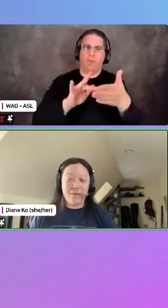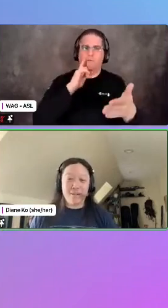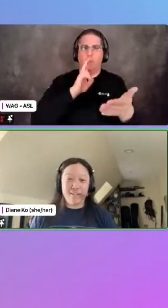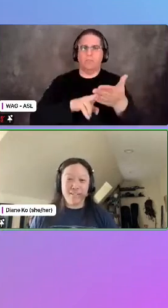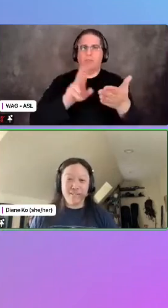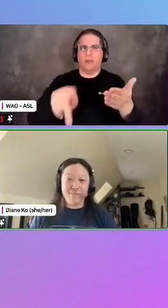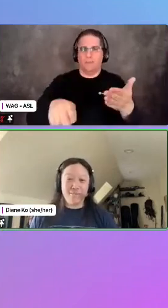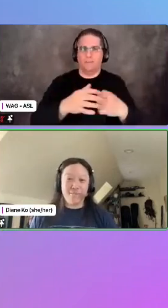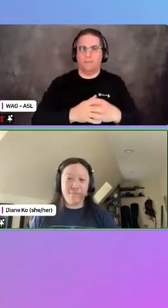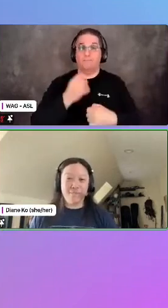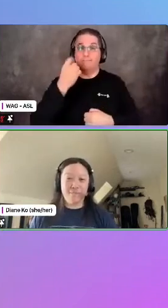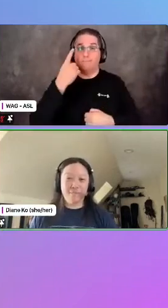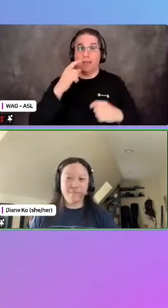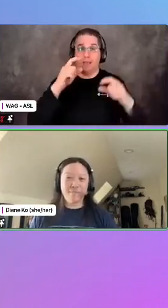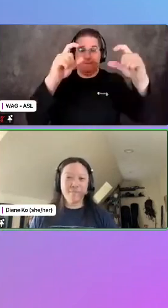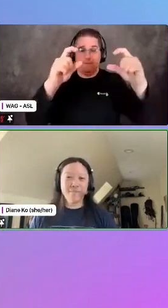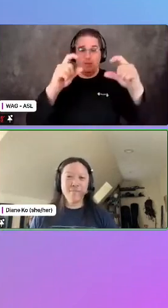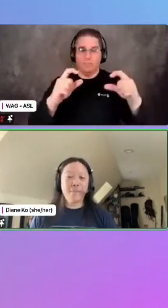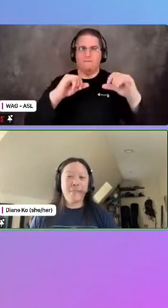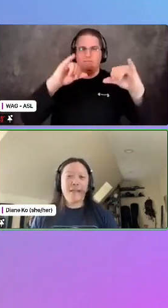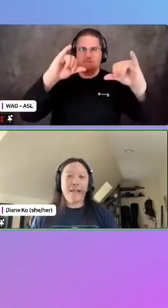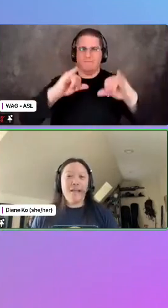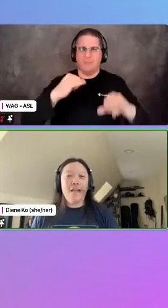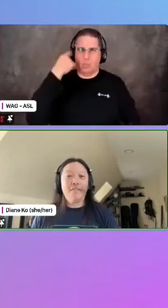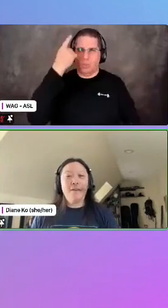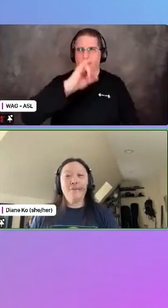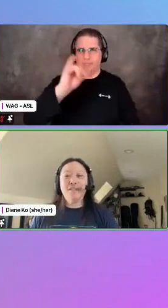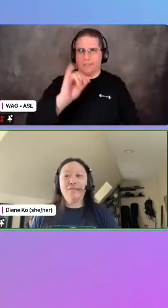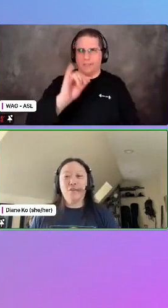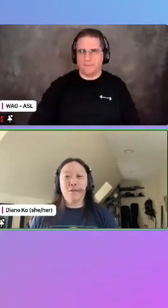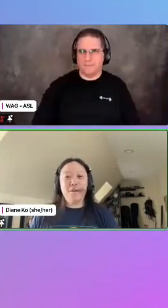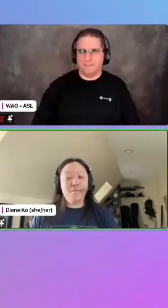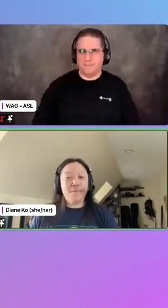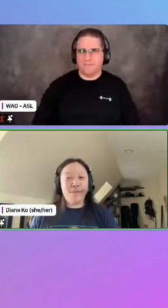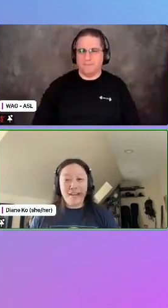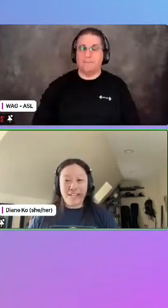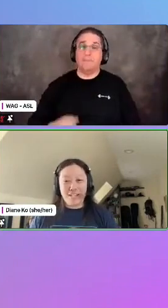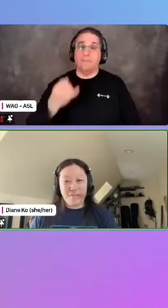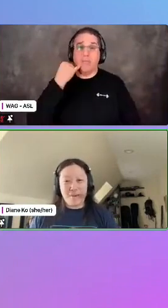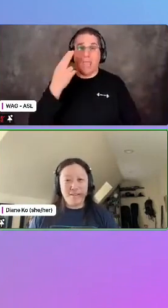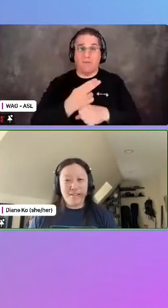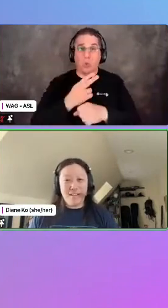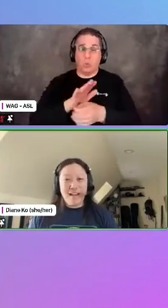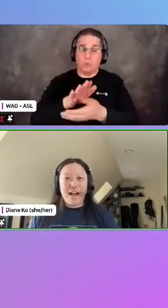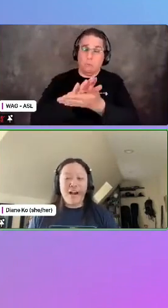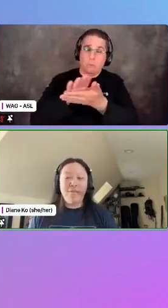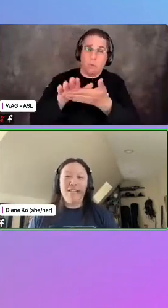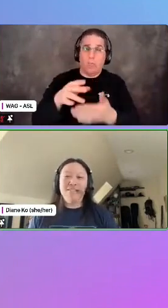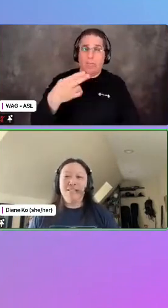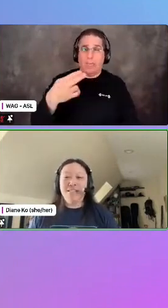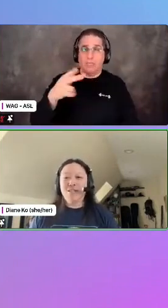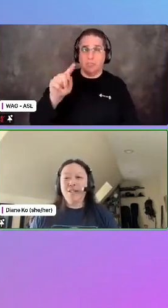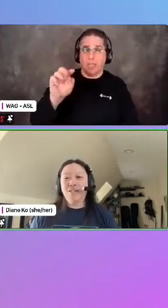difficulties and niceties. Why are we talking about React specifically. For those of you